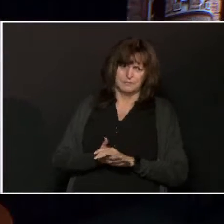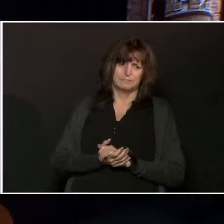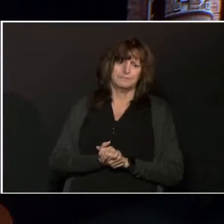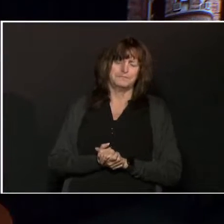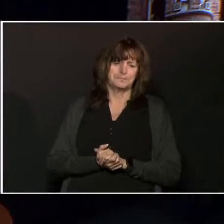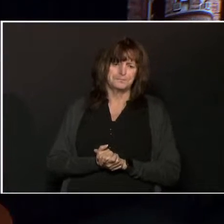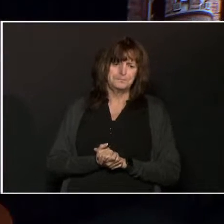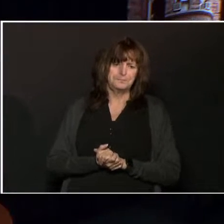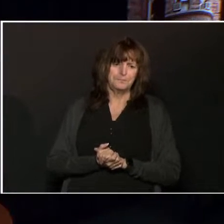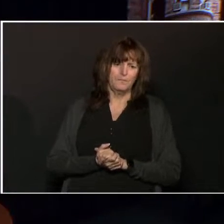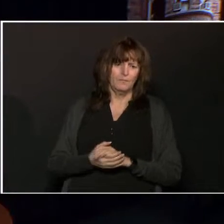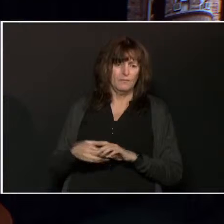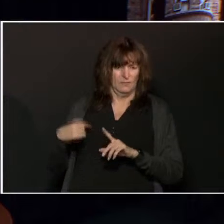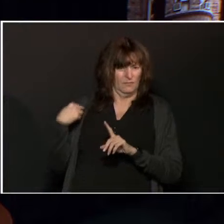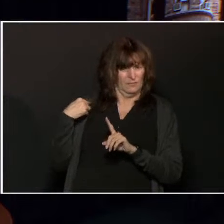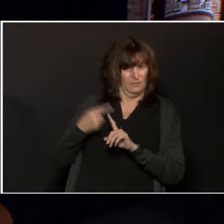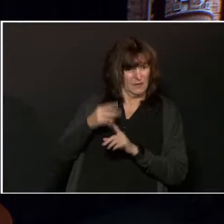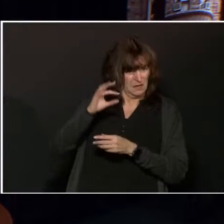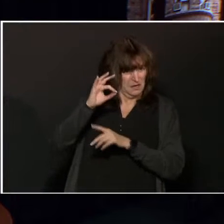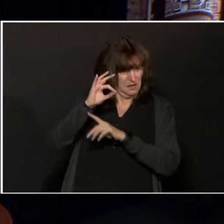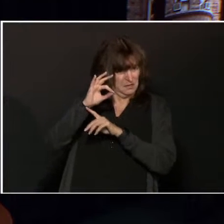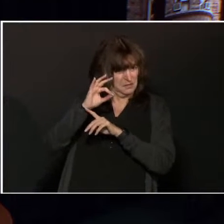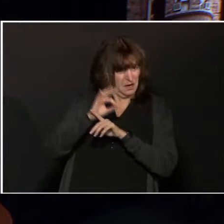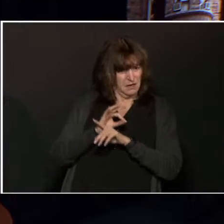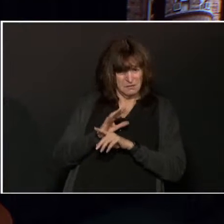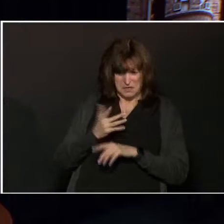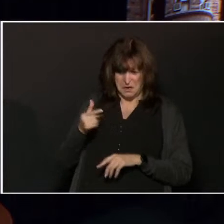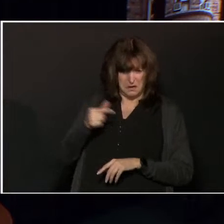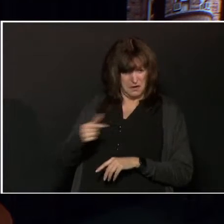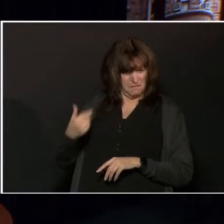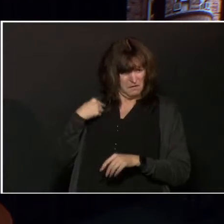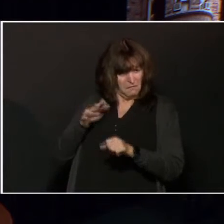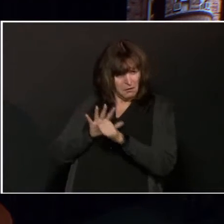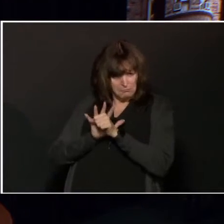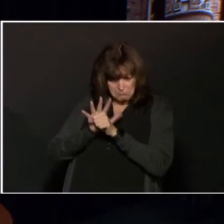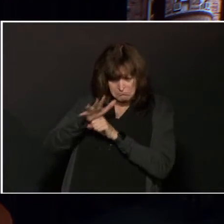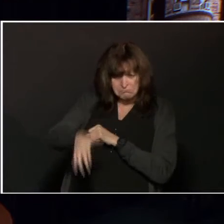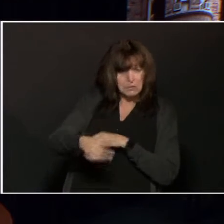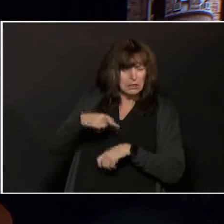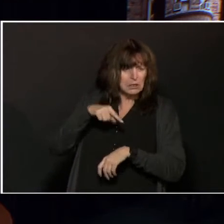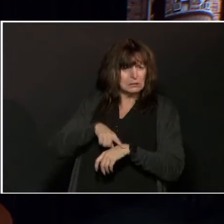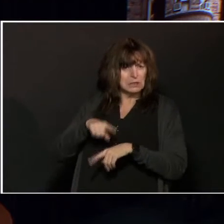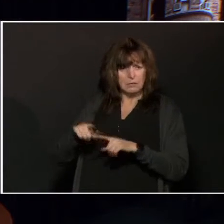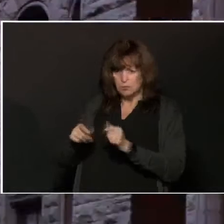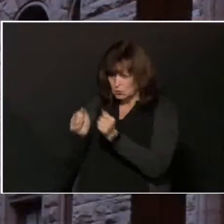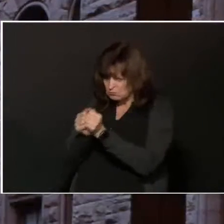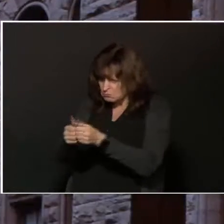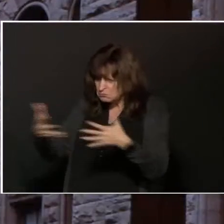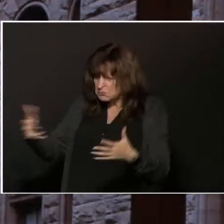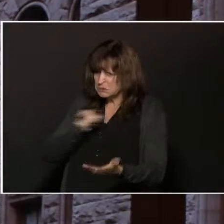ABOUT 50% LONGER TO GET THE NUMBERS ABOUT 50% LONGER TO GET THE NUMBERS UNDER ABOUT 50% LONGER TO GET THE NUMBERS UNDER A THOUSAND NUMBERS UNDER A THOUSAND CASES PER DAY NUMBERS UNDER A THOUSAND CASES PER DAY IF NUMBERS UNDER A THOUSAND CASES PER DAY IF INSTEAD